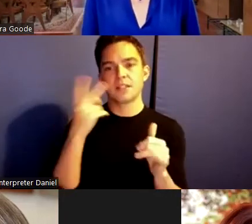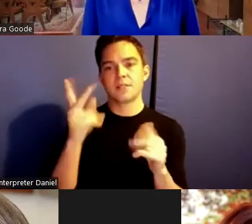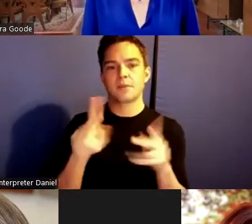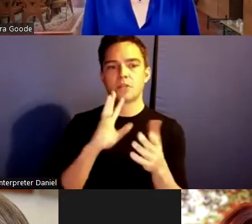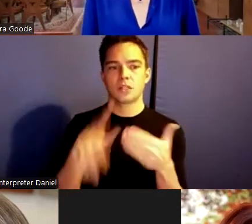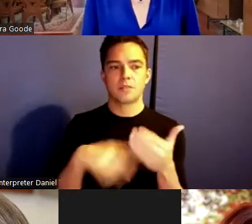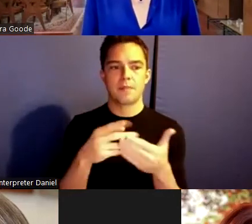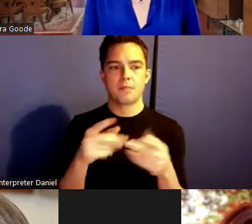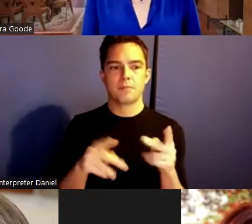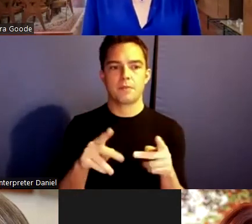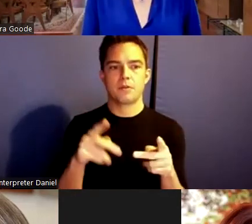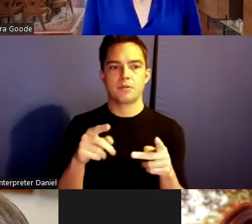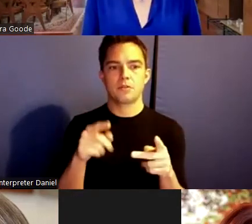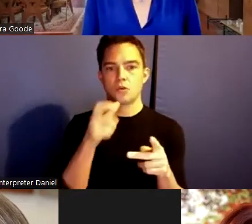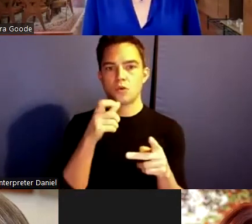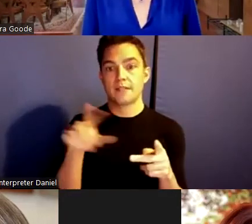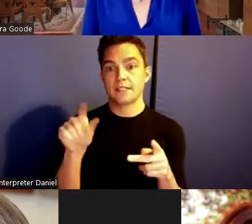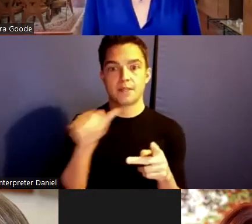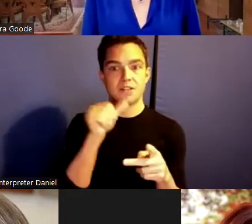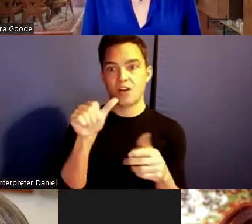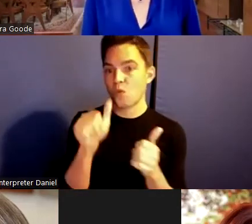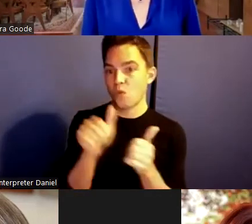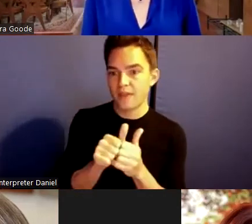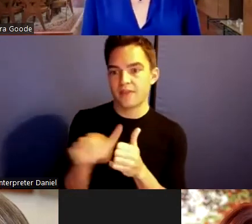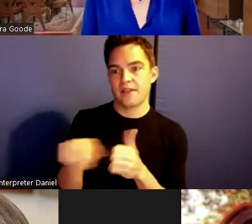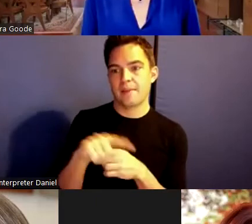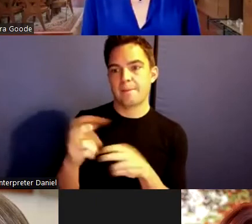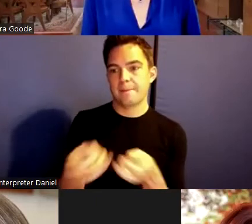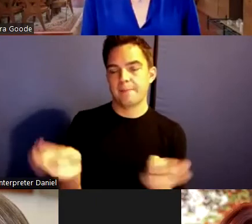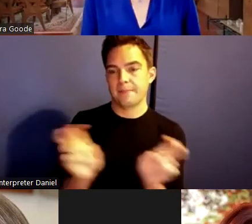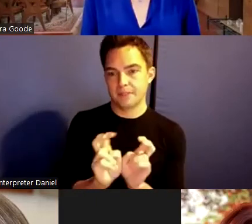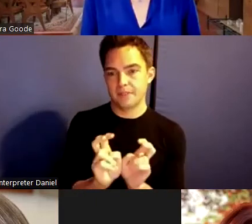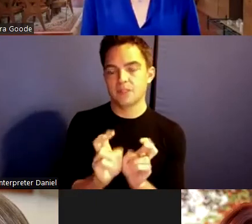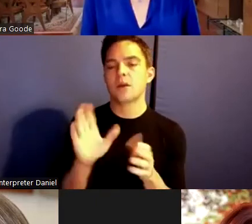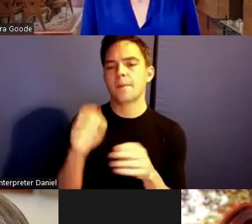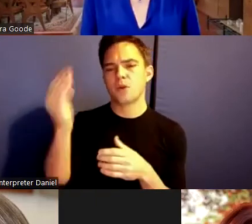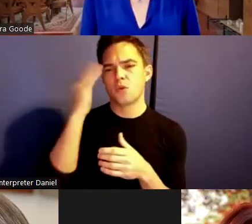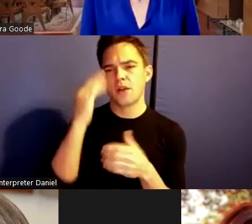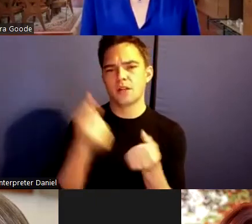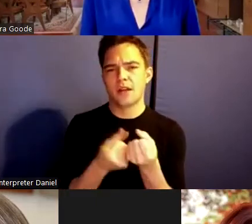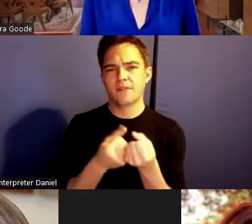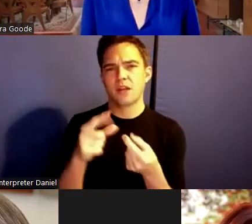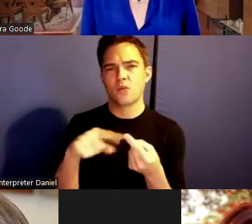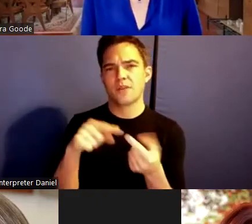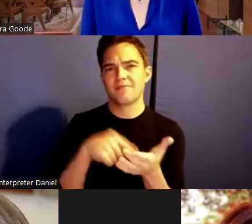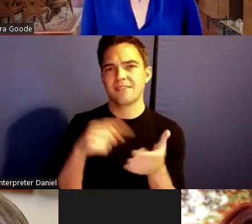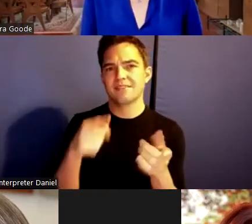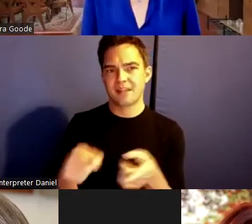people with disabilities, not with them. Let's really be aware and advocate when this is happening so that they are at